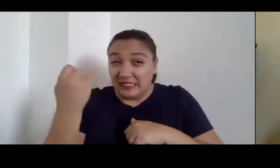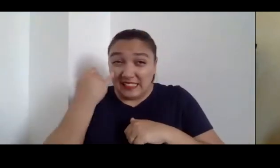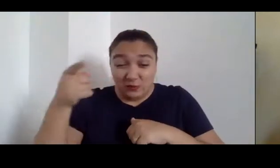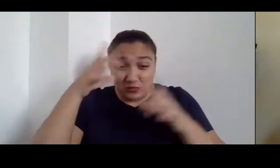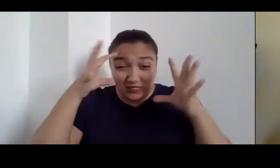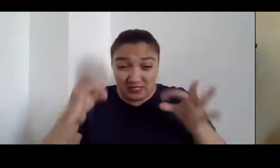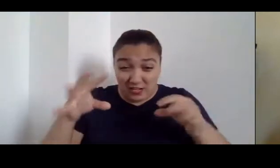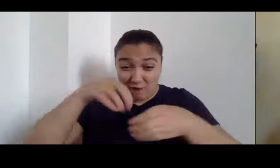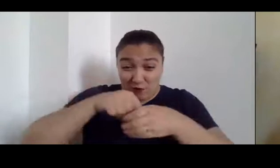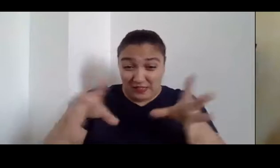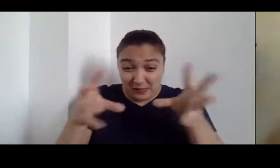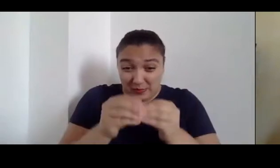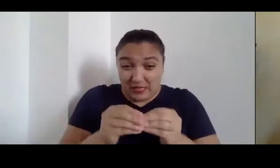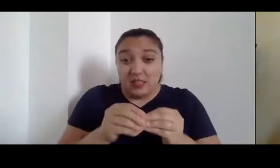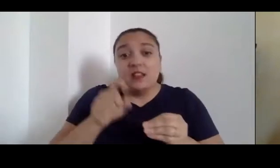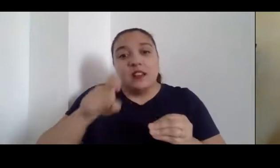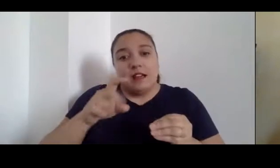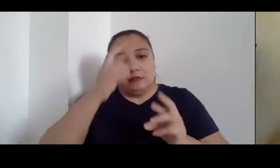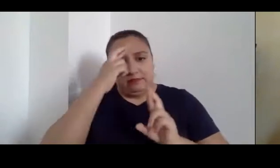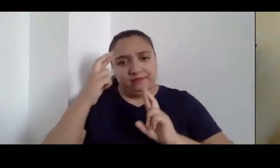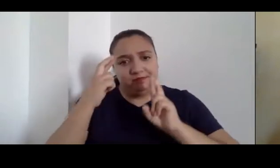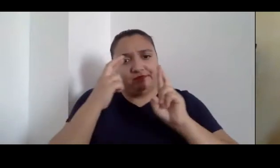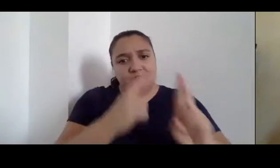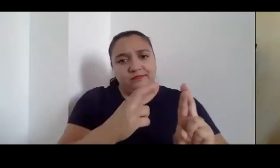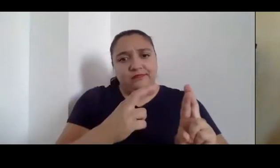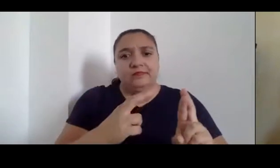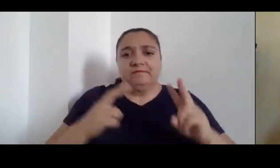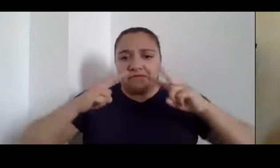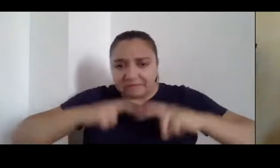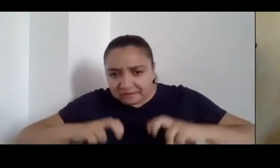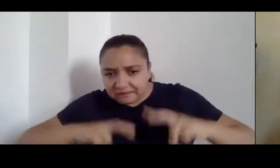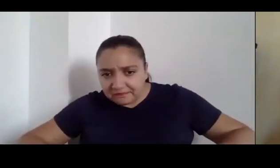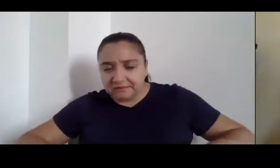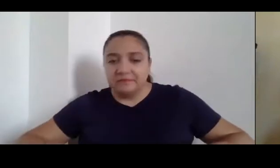is based on Dance/NYC's values of Justice, Equity, and Inclusion. Please see our website